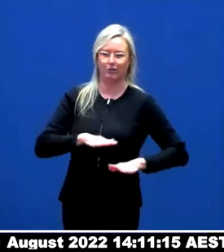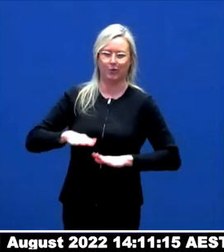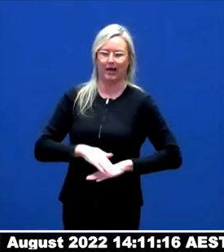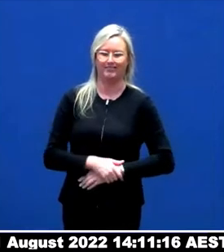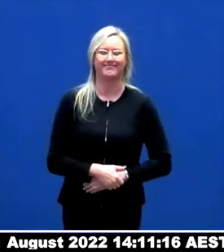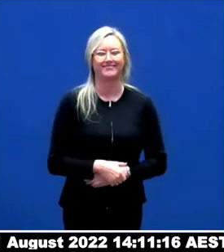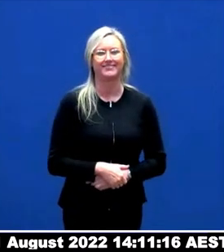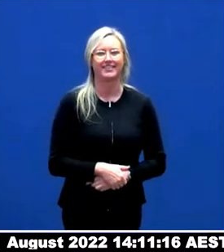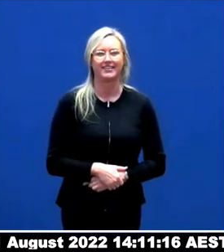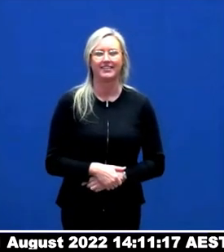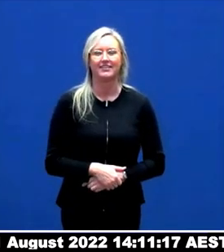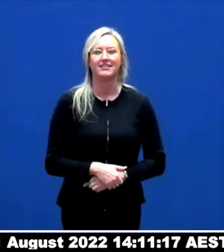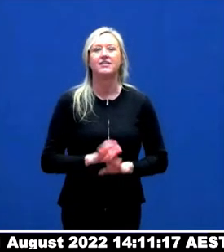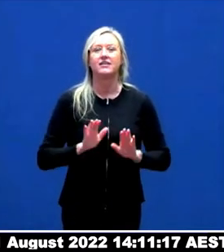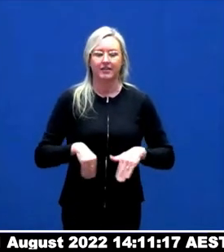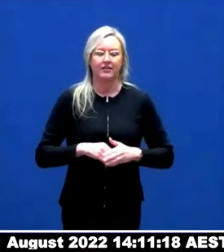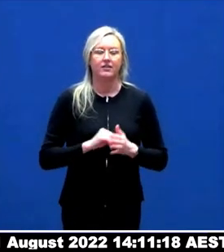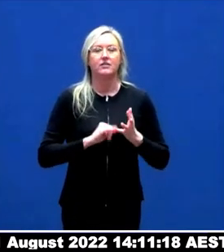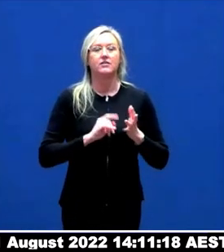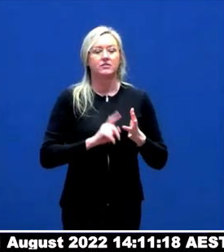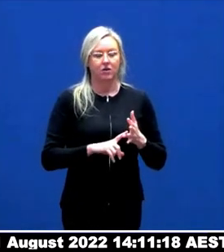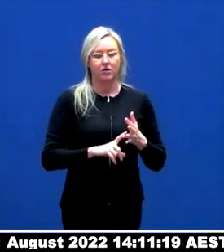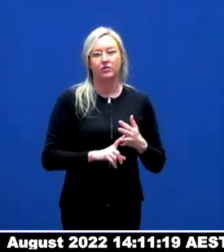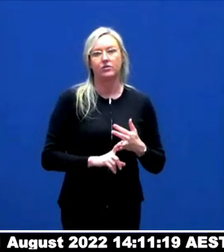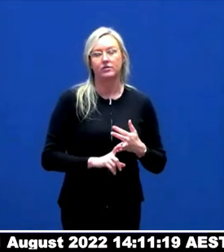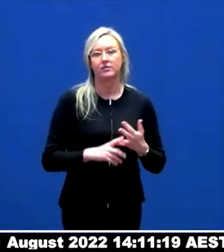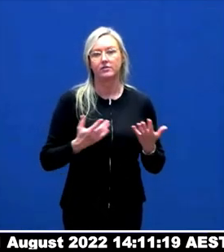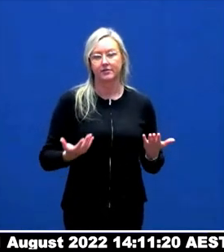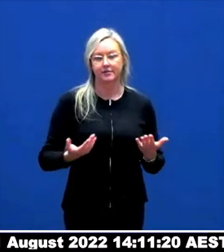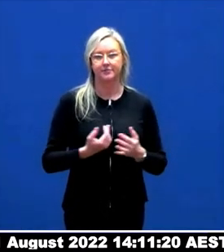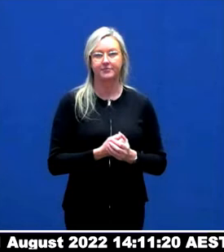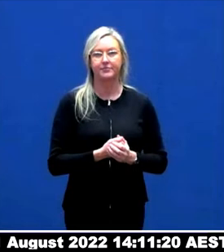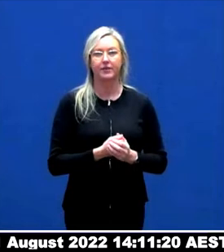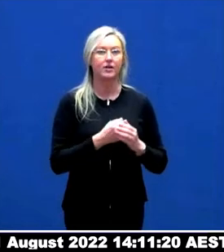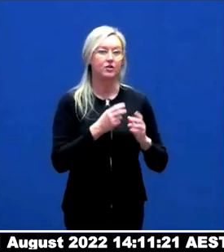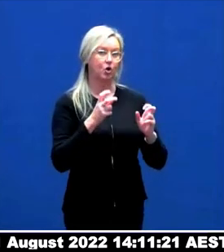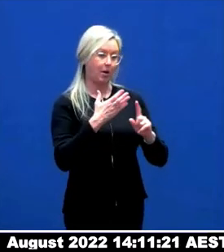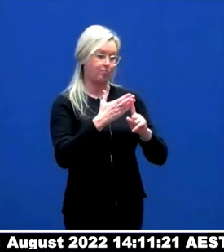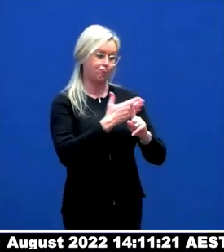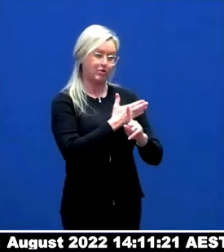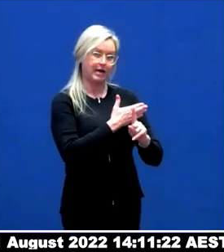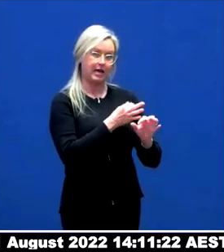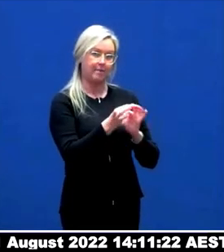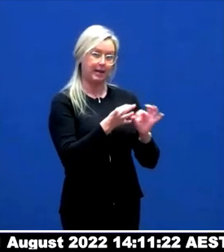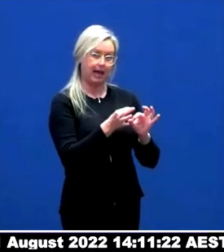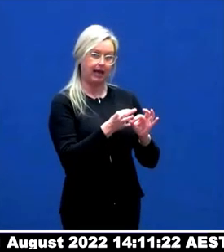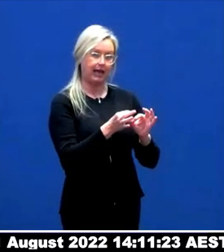So, that's if it's triggered - sorry, if there's something in the pre-planning documentation that triggers a deeper conversation.